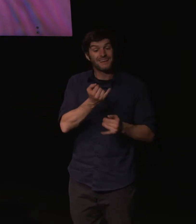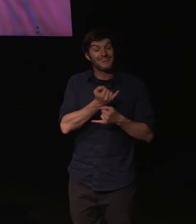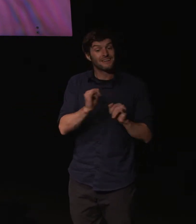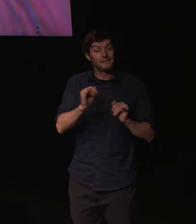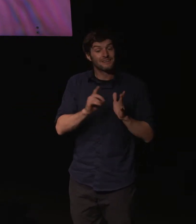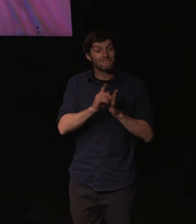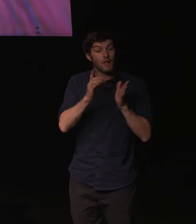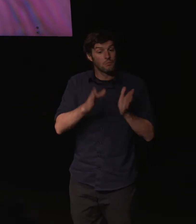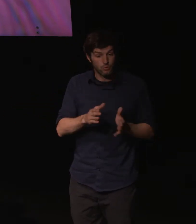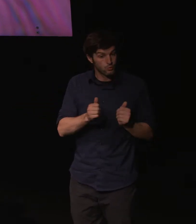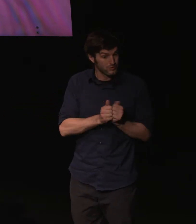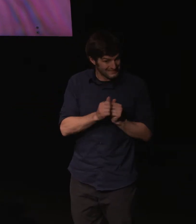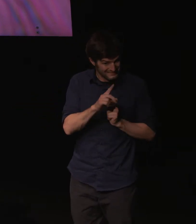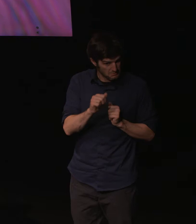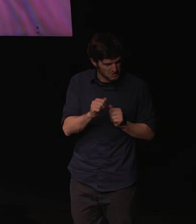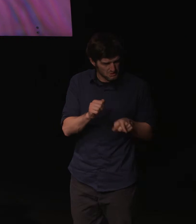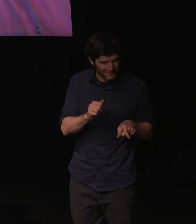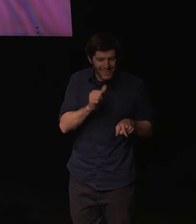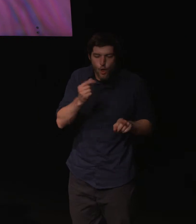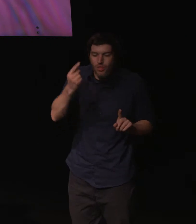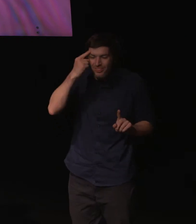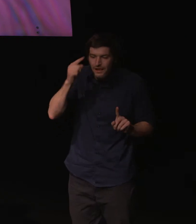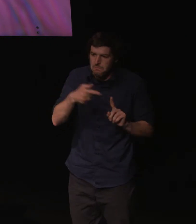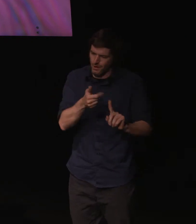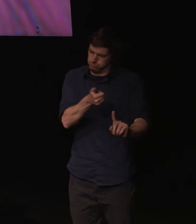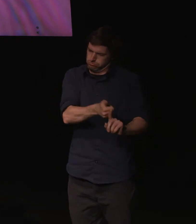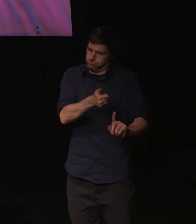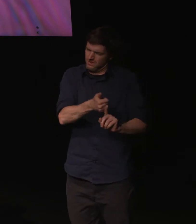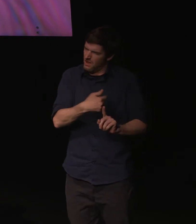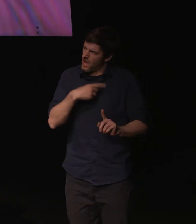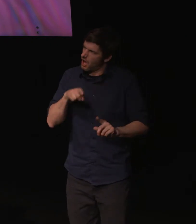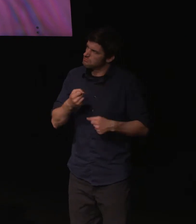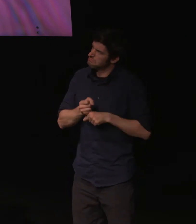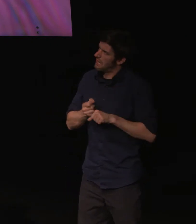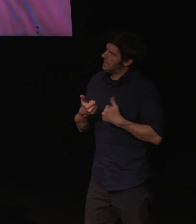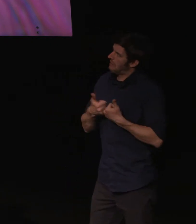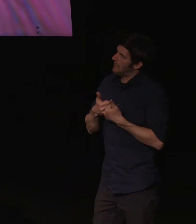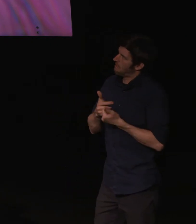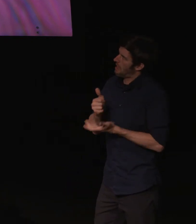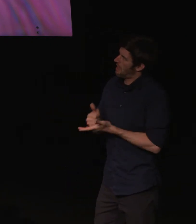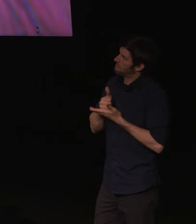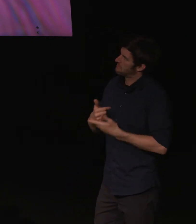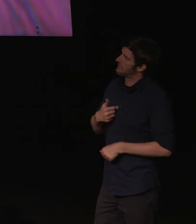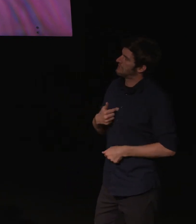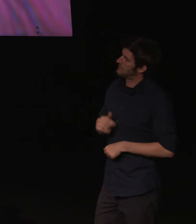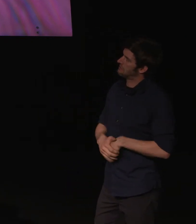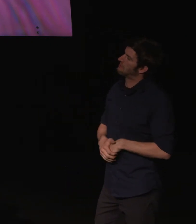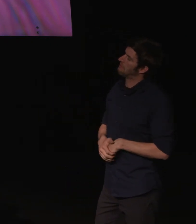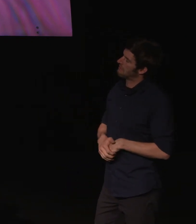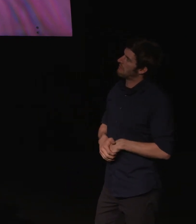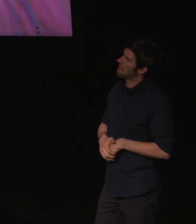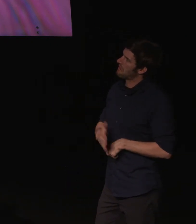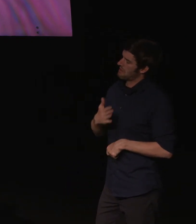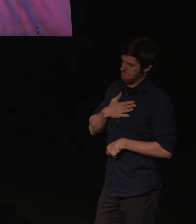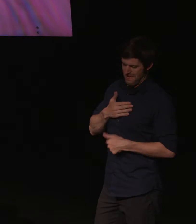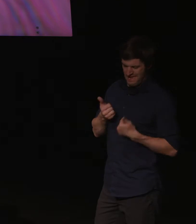"Oh, no. I should make something that helps me, you know, like I'm not exactly having the best time with my game."